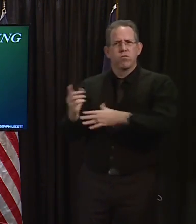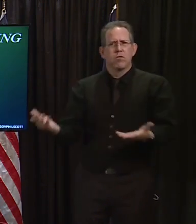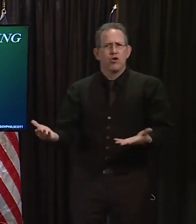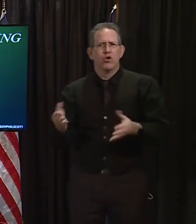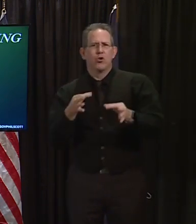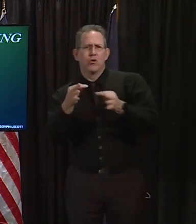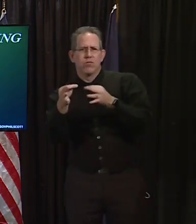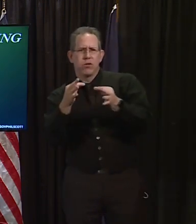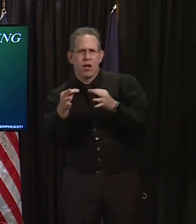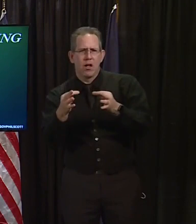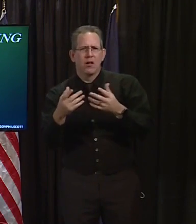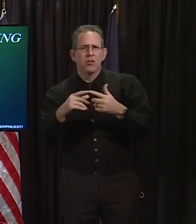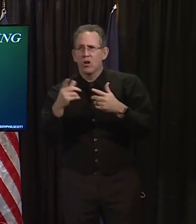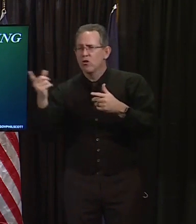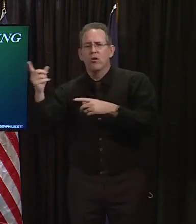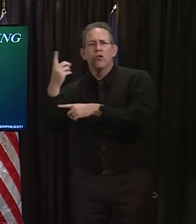to address them as they have done throughout the pandemic.